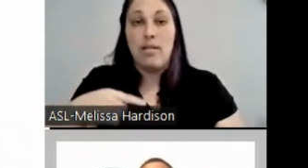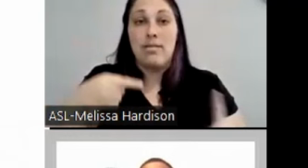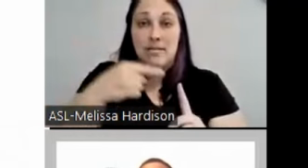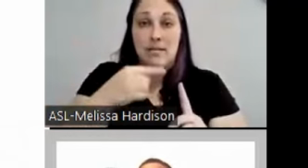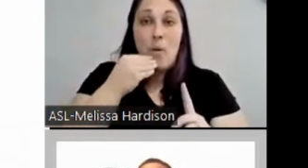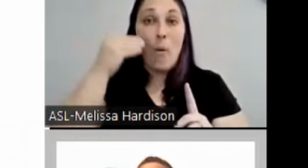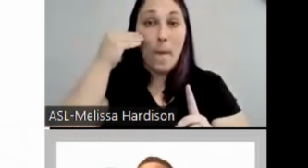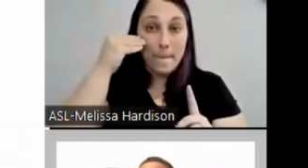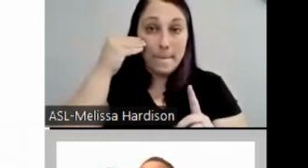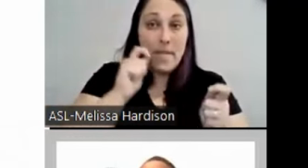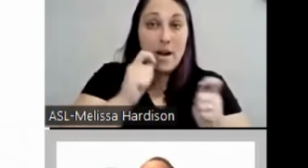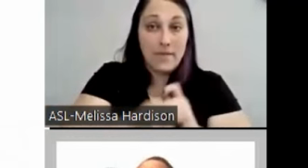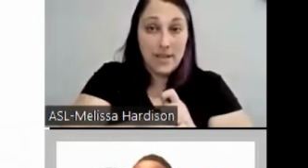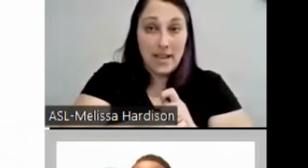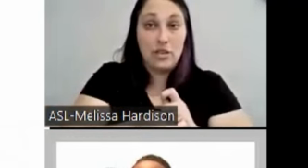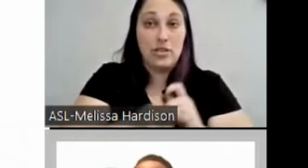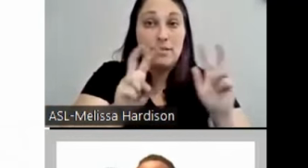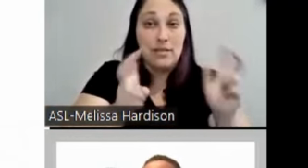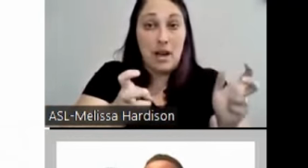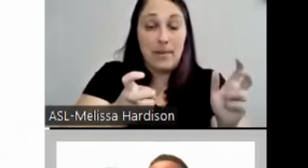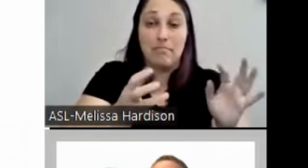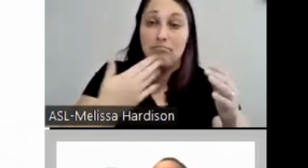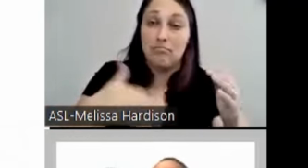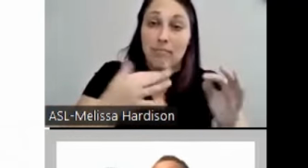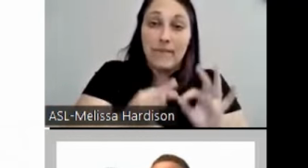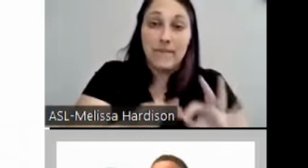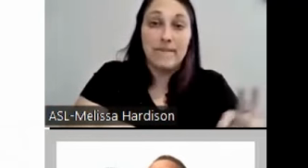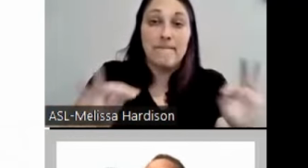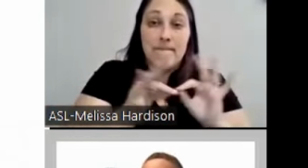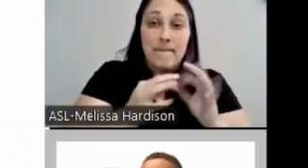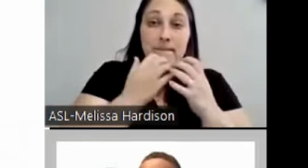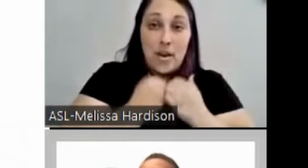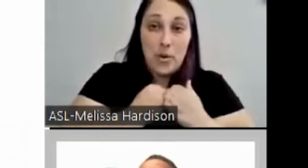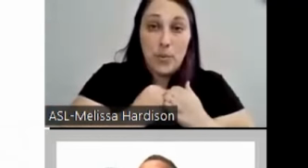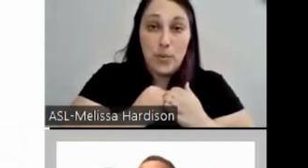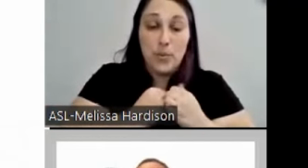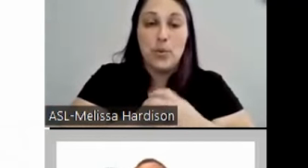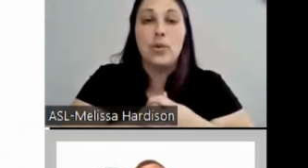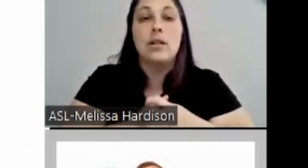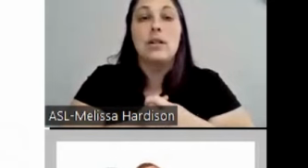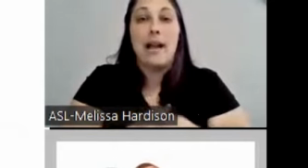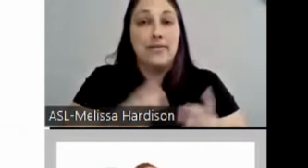We've had some funding through the coronavirus relief funds to accomplish this, and we also had grants for similar purposes.